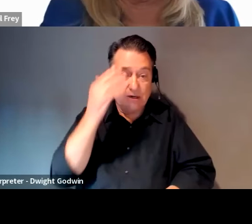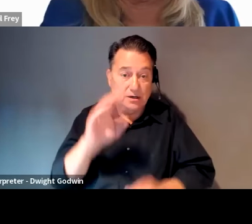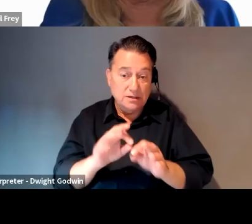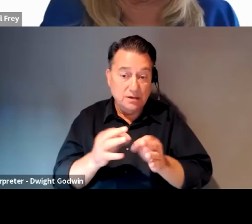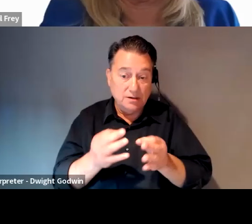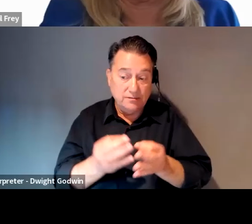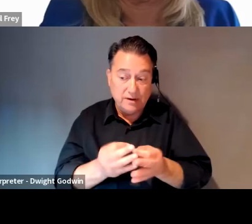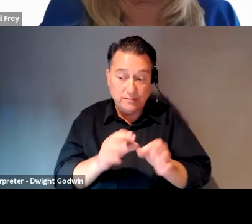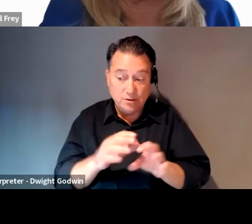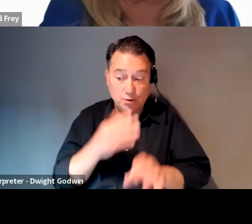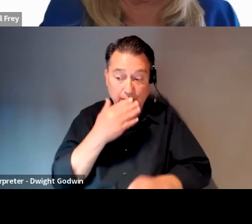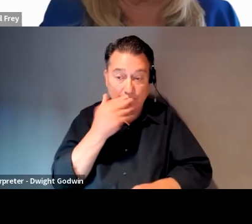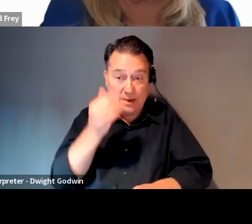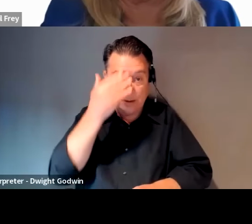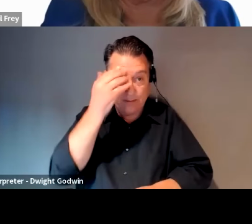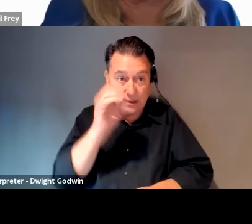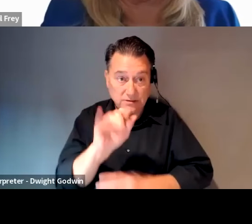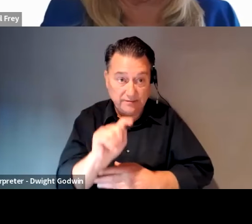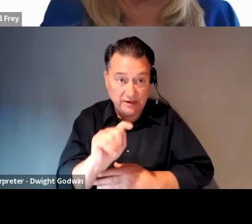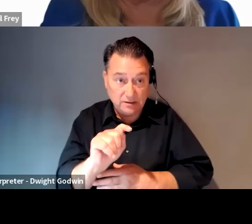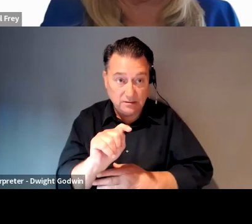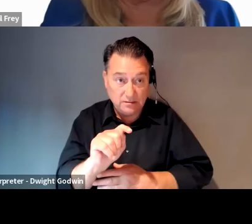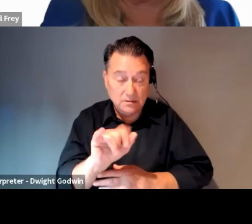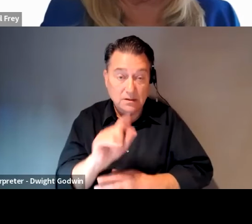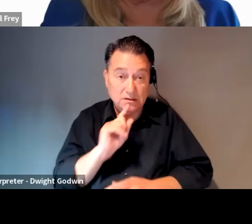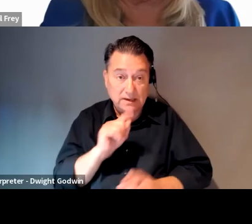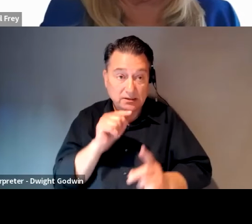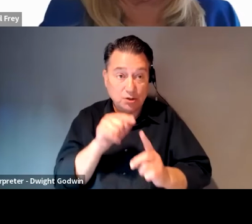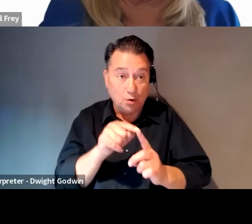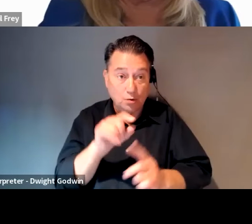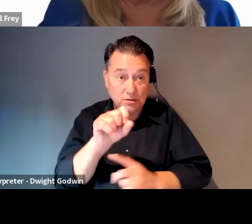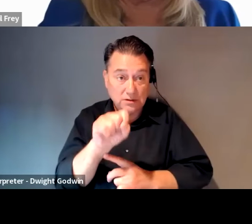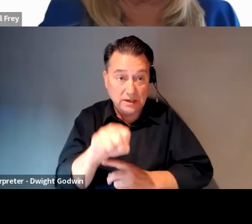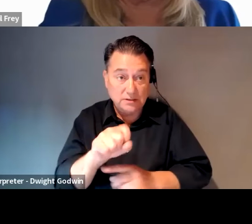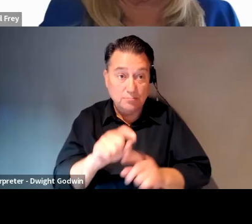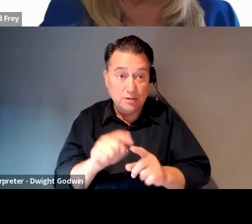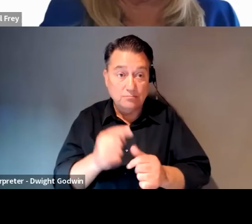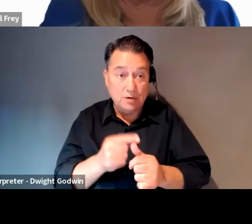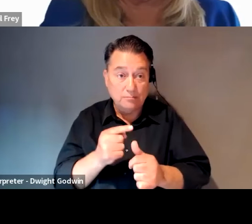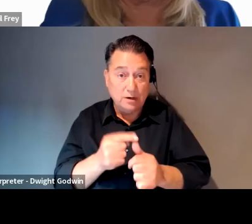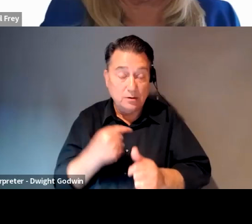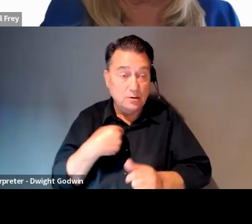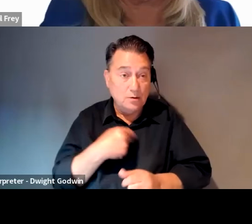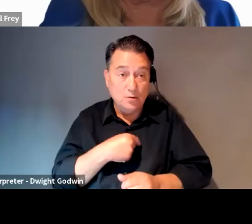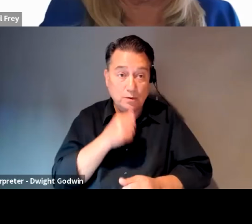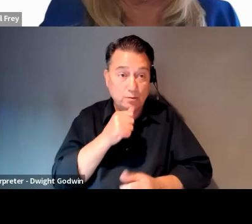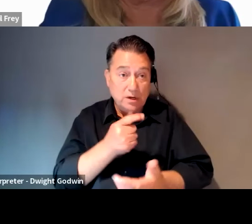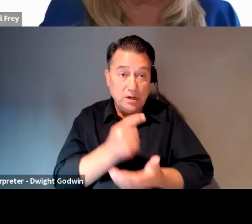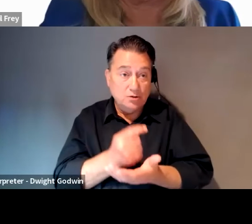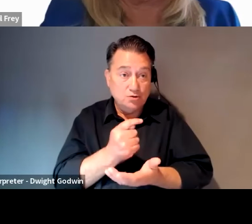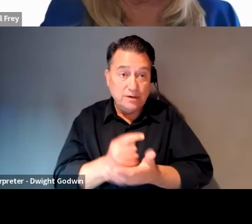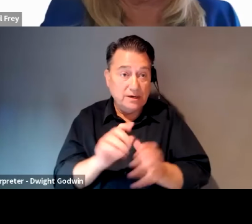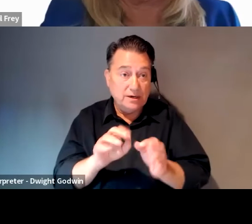are doing better because of it. I mean that's a goal. But mainly is, we were not treating families fairly.